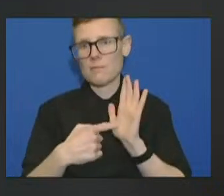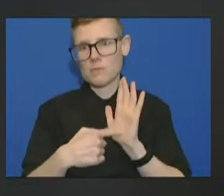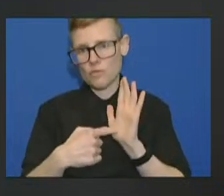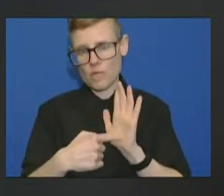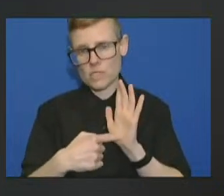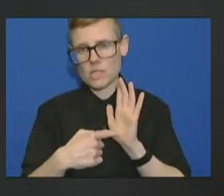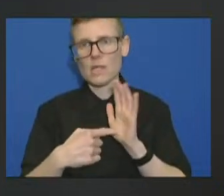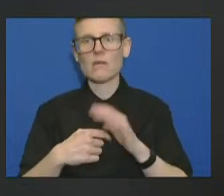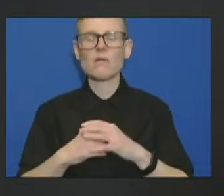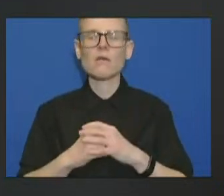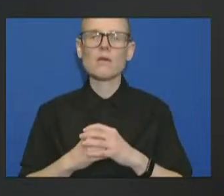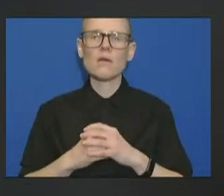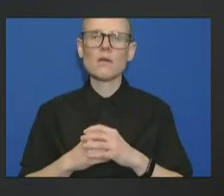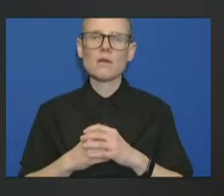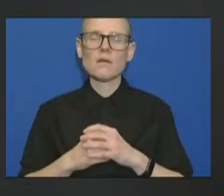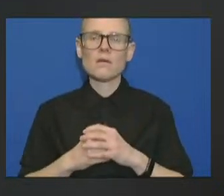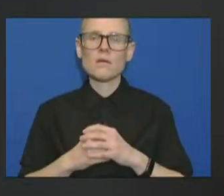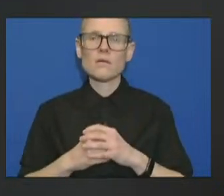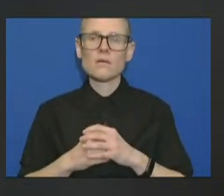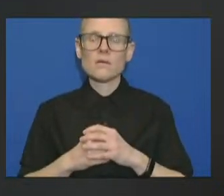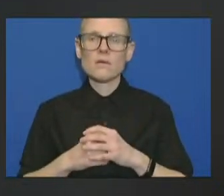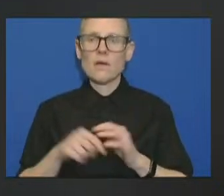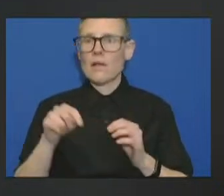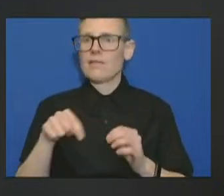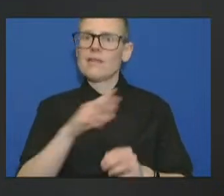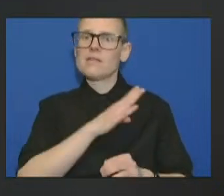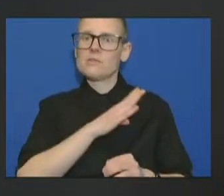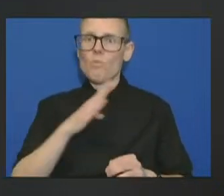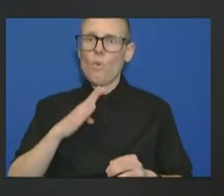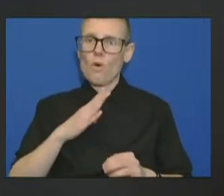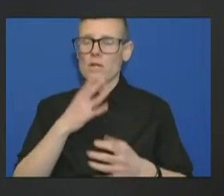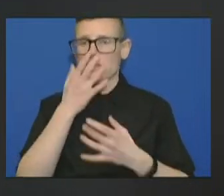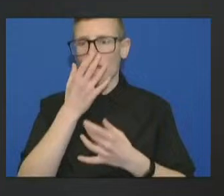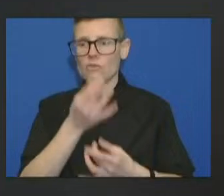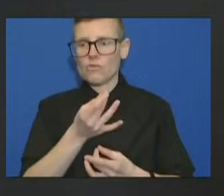council, and I hope tonight is